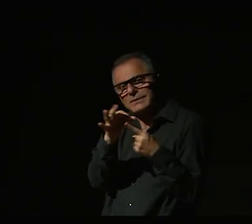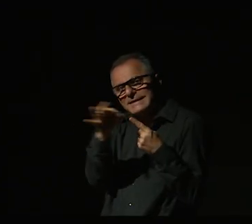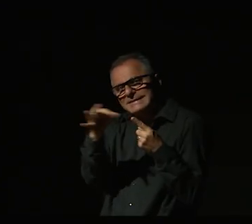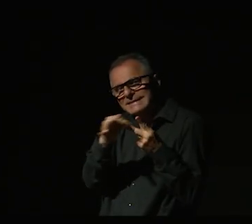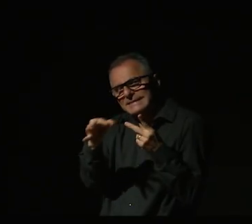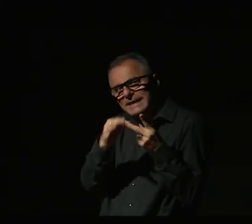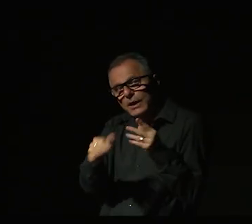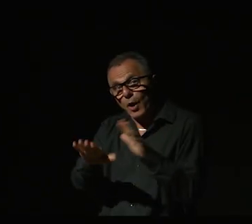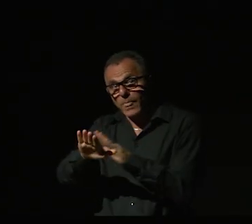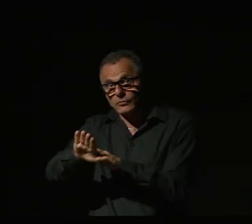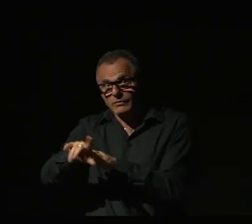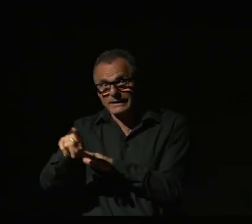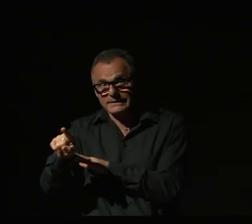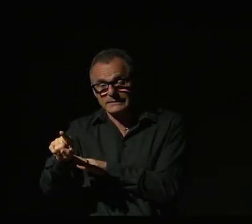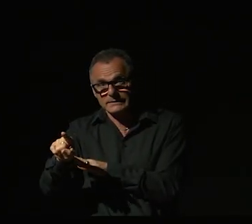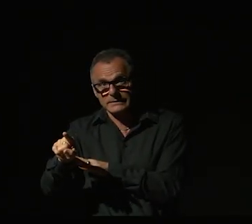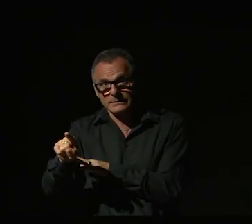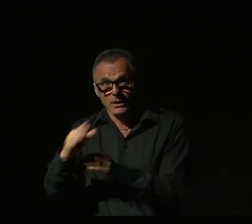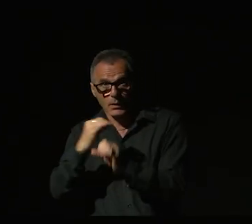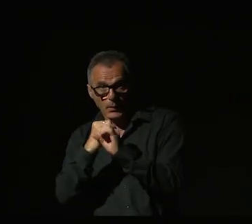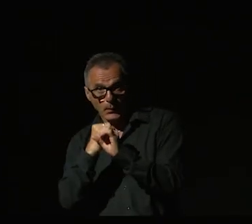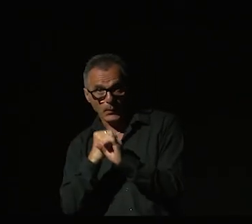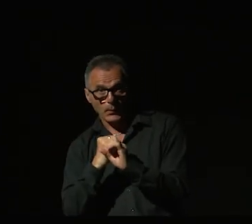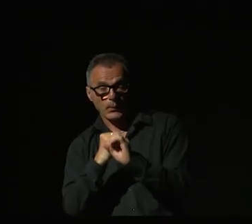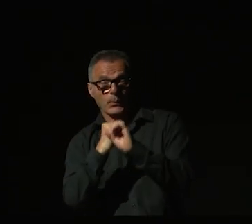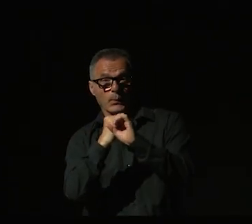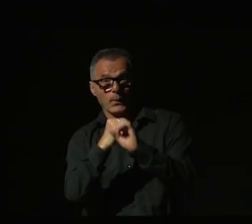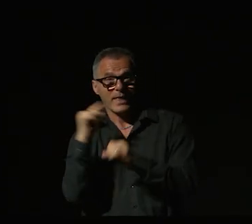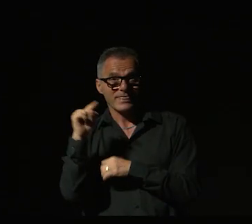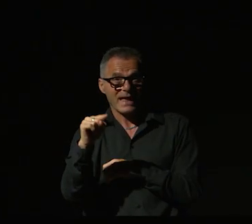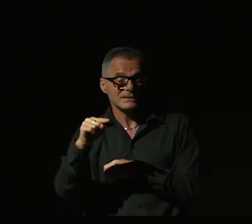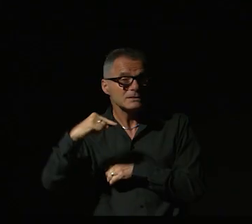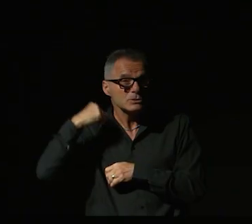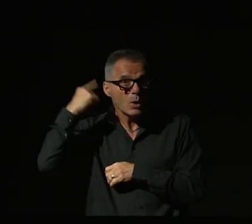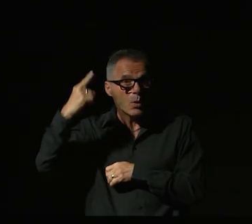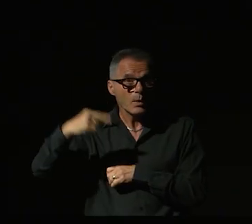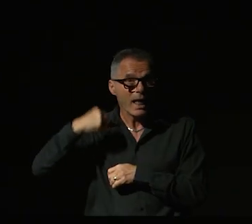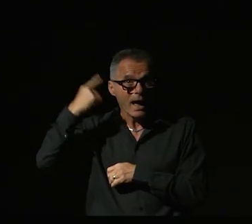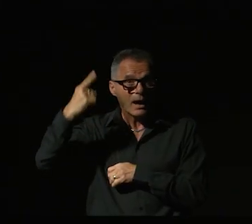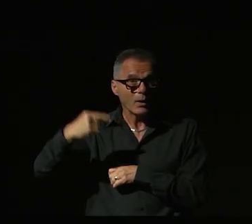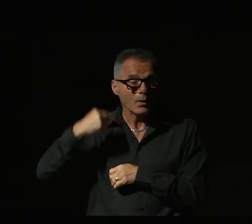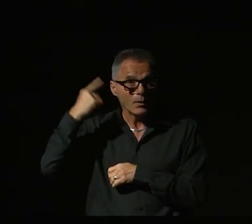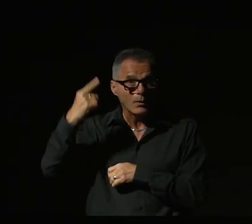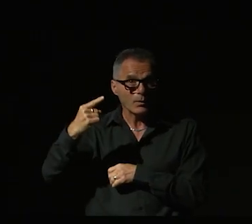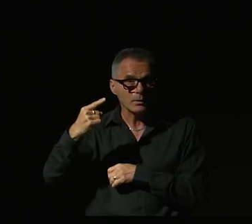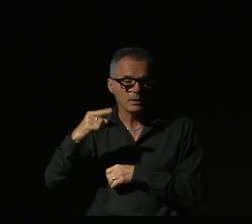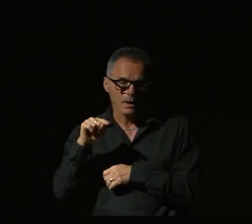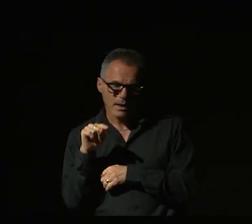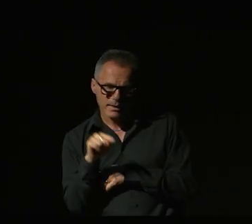that a Triton who blows his conch must be so loud that the little putto we see in the far right